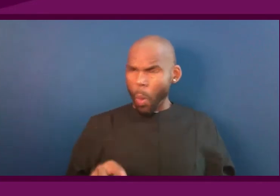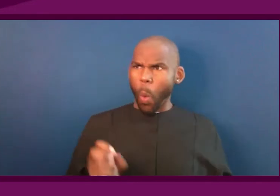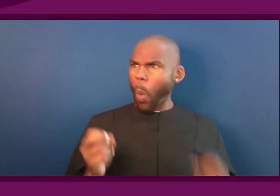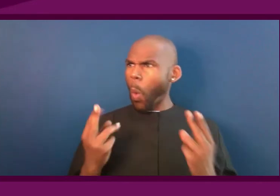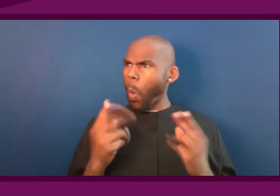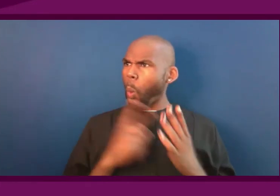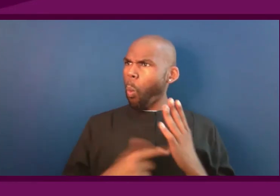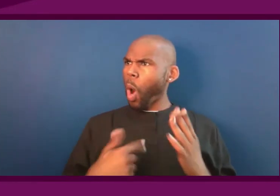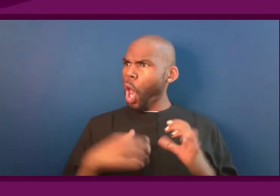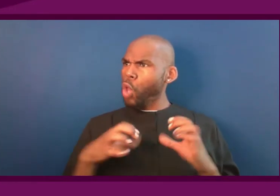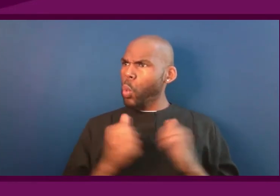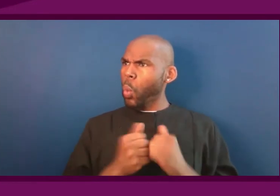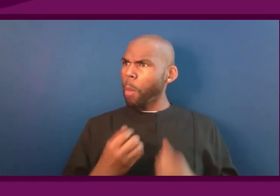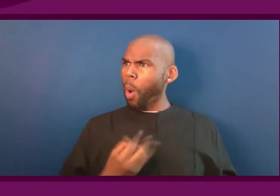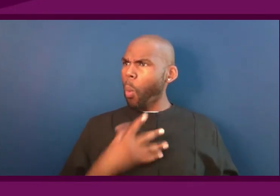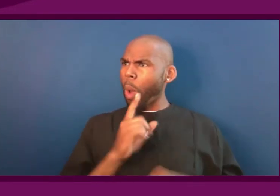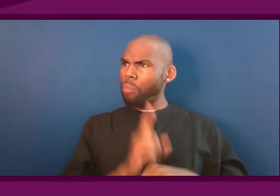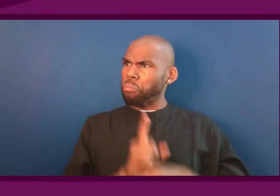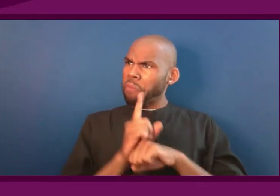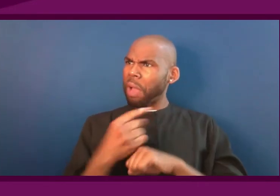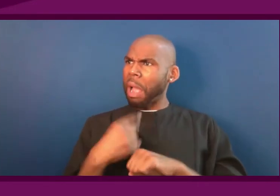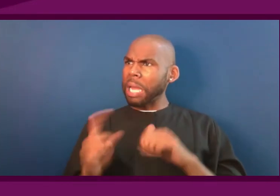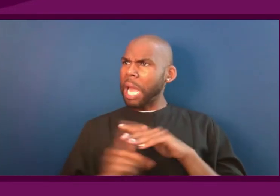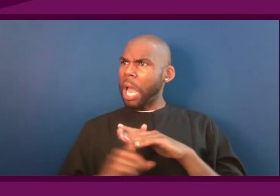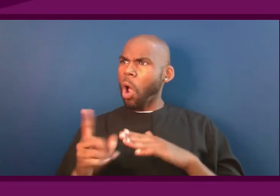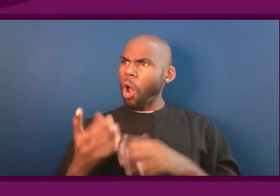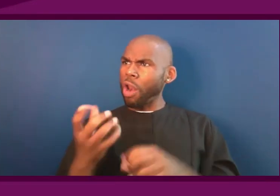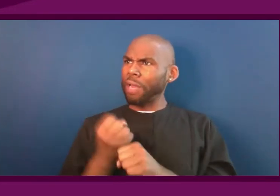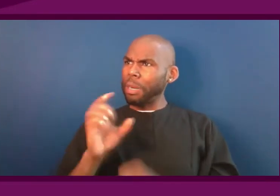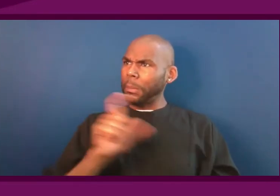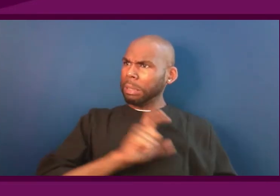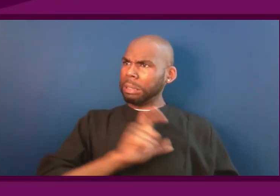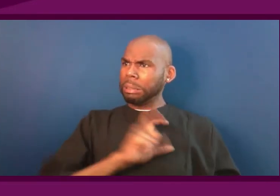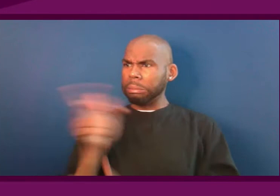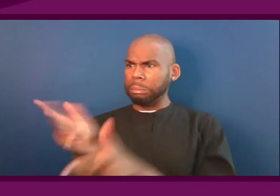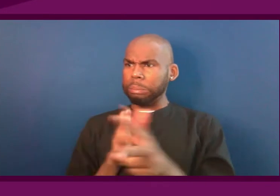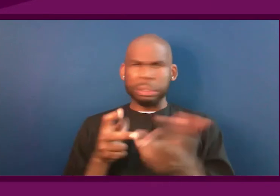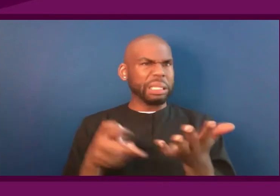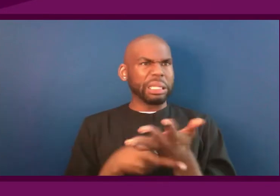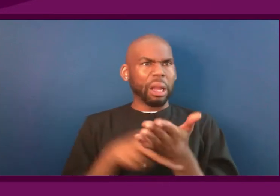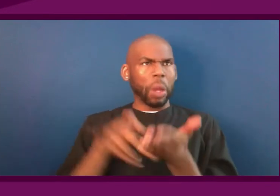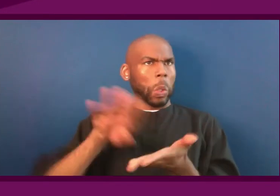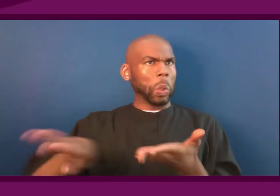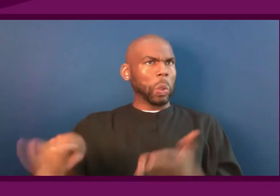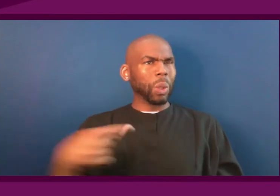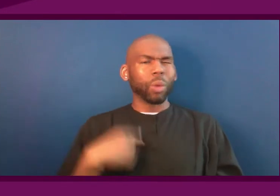door is wide open and I'm bracing it open. And I'm saying, come on in, because we all have privilege